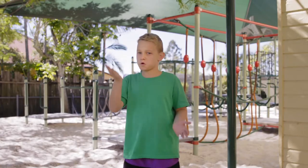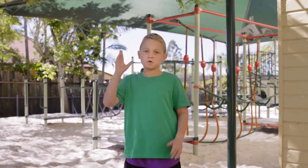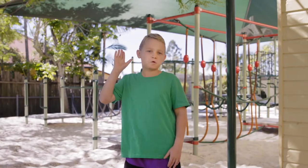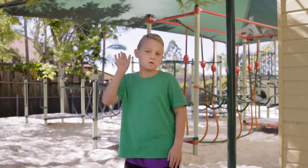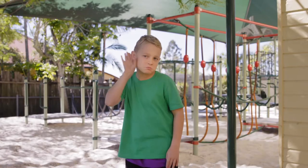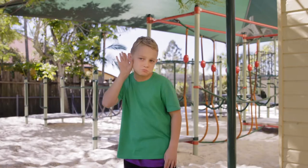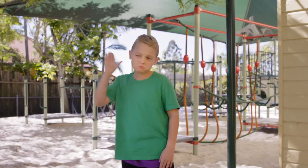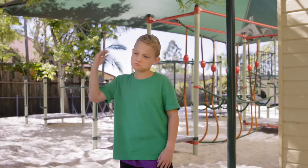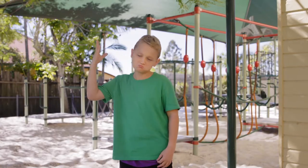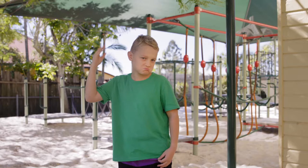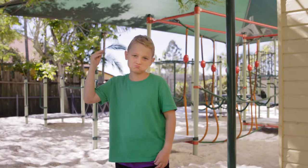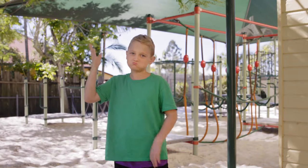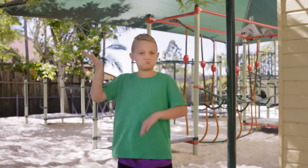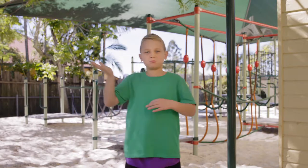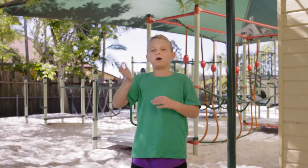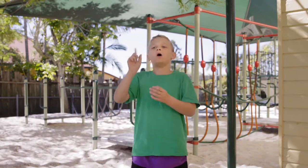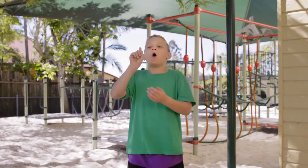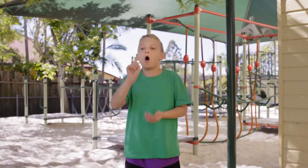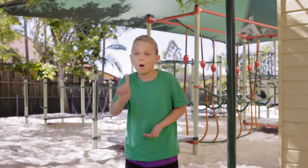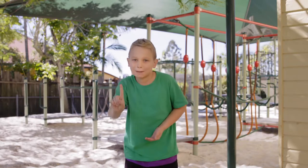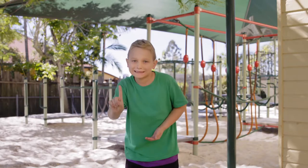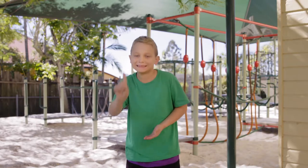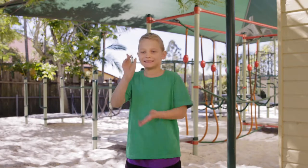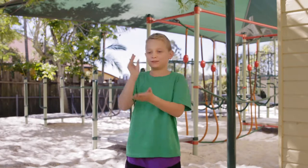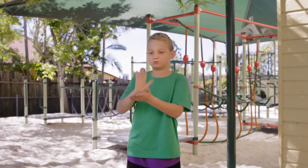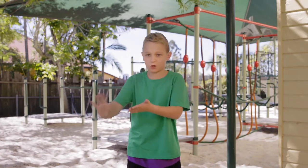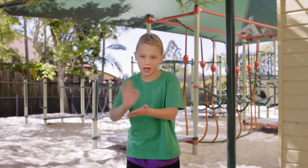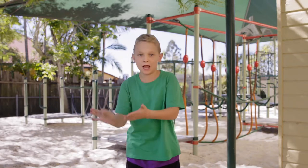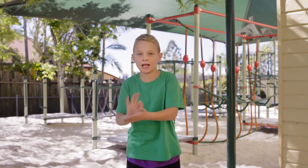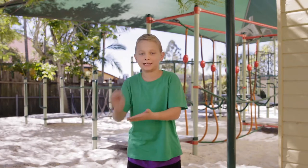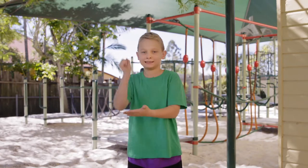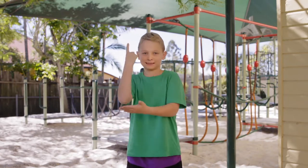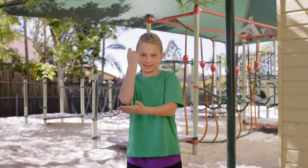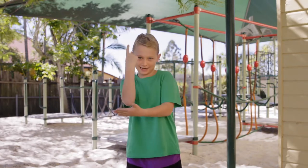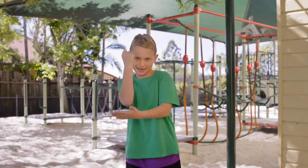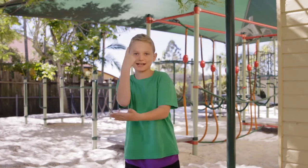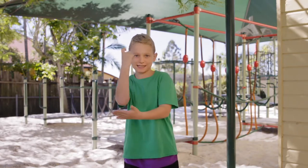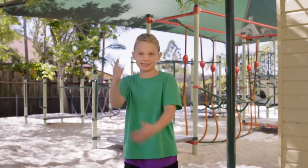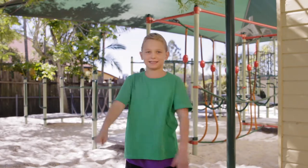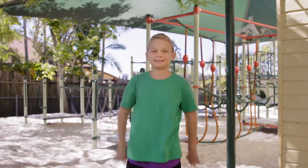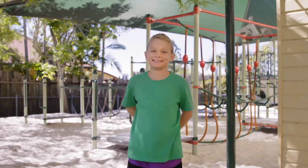I can't hear talking but I can understand writing.